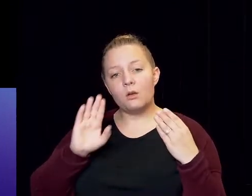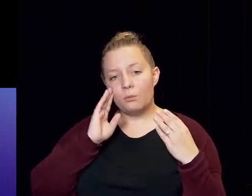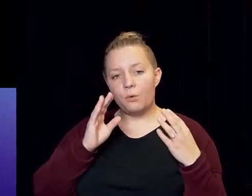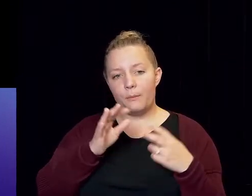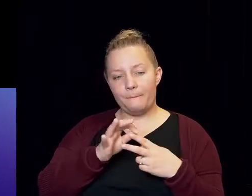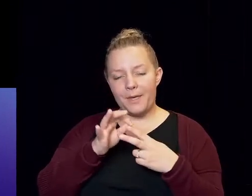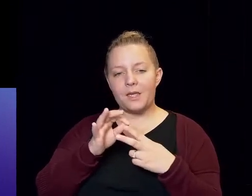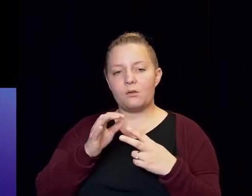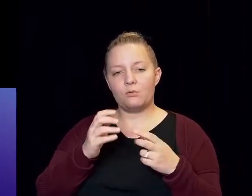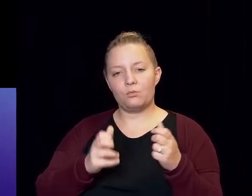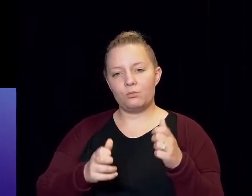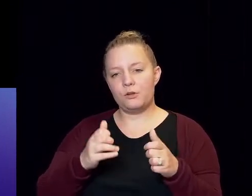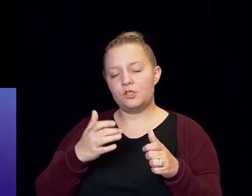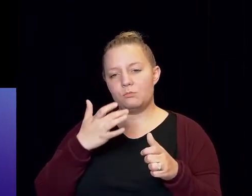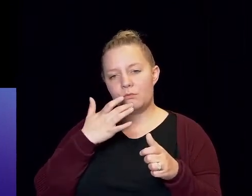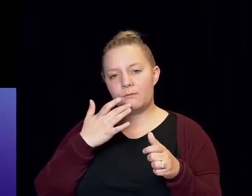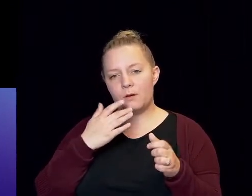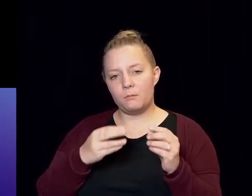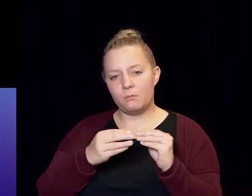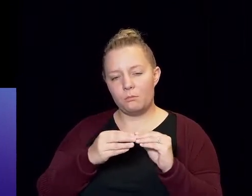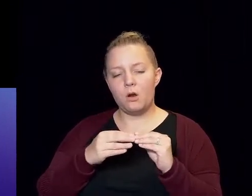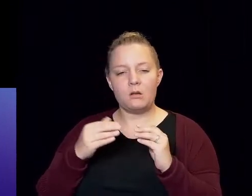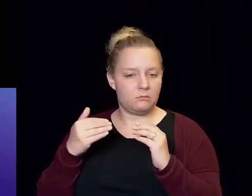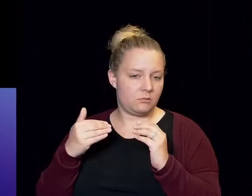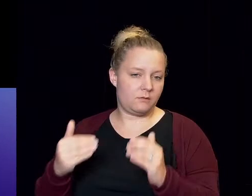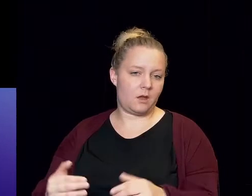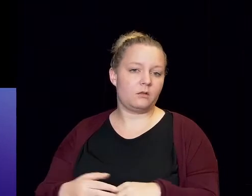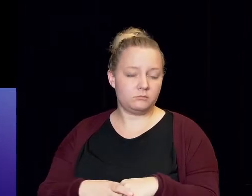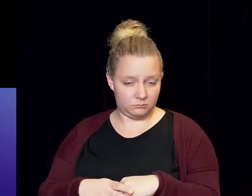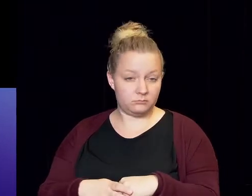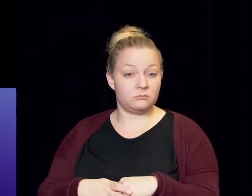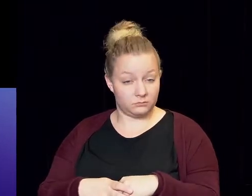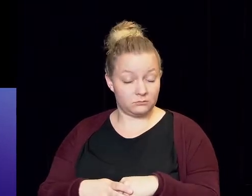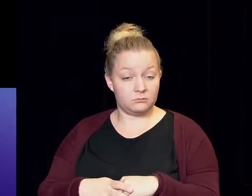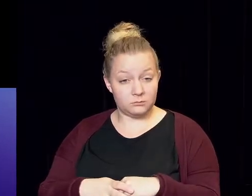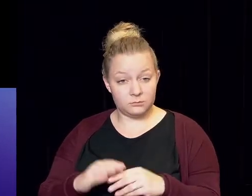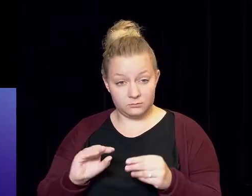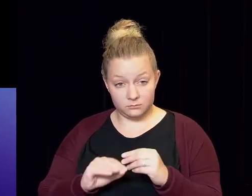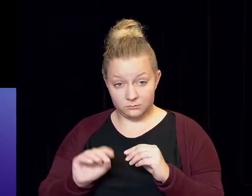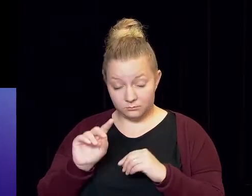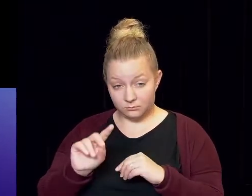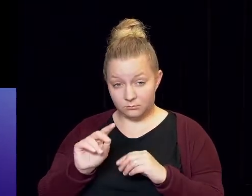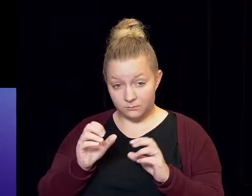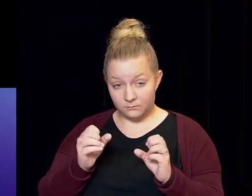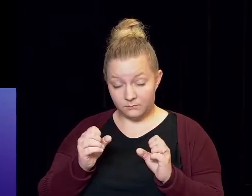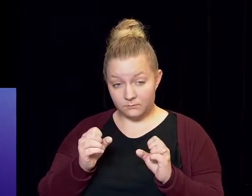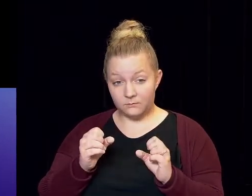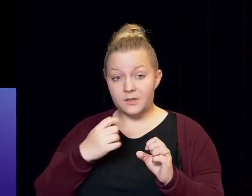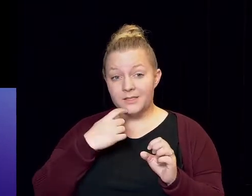like better as we go forward in the chapter and do other work. Number one says to find 7%